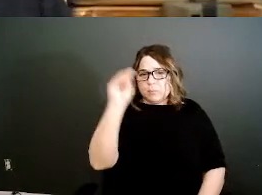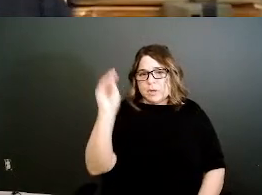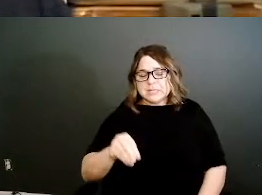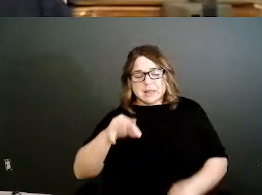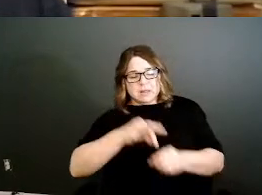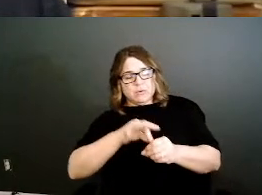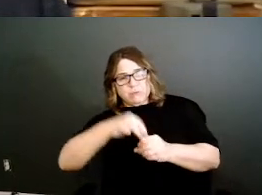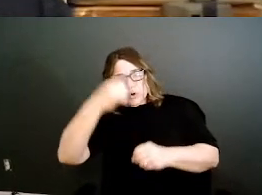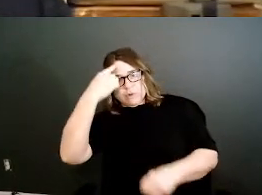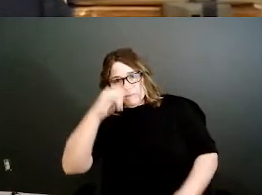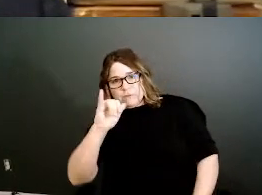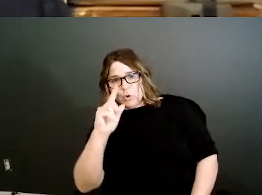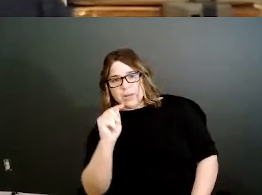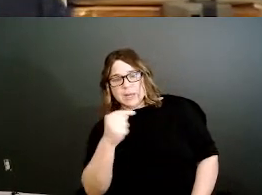THINK HOPEFUL THAT EITHER THE NEXT COUNCIL OR THE